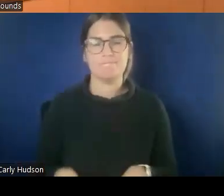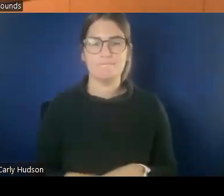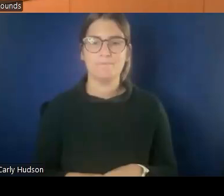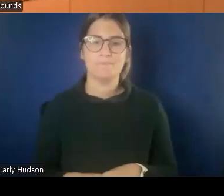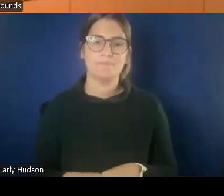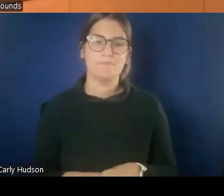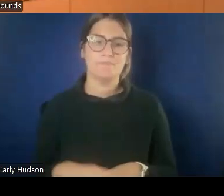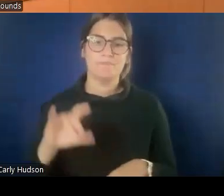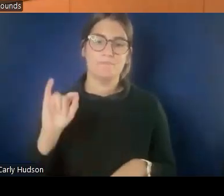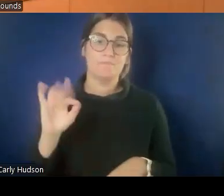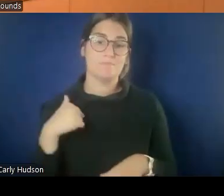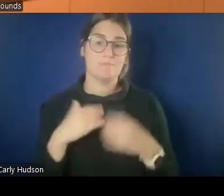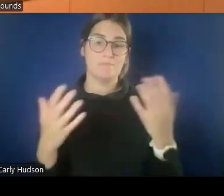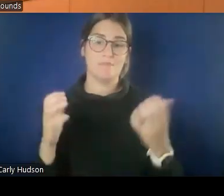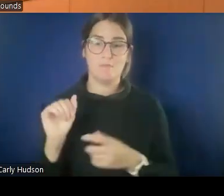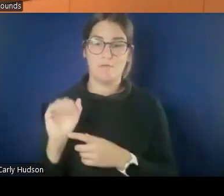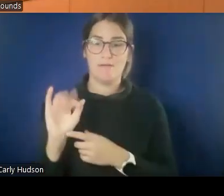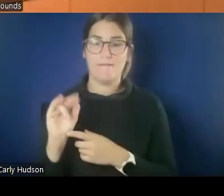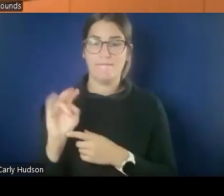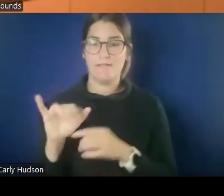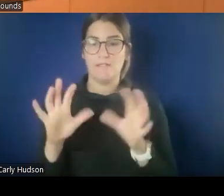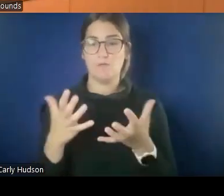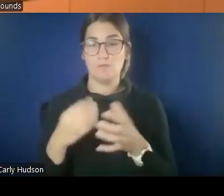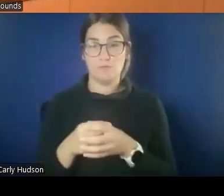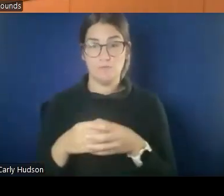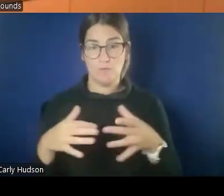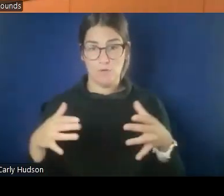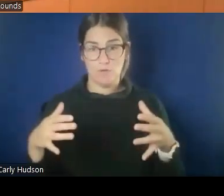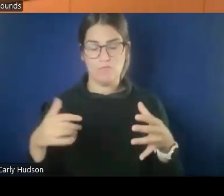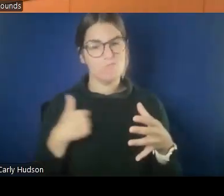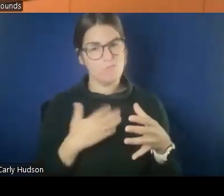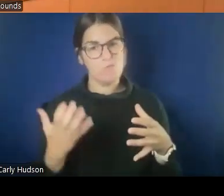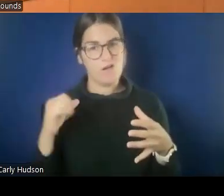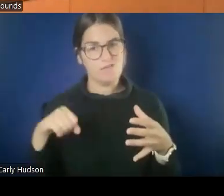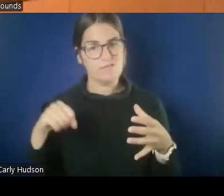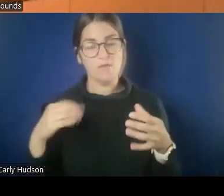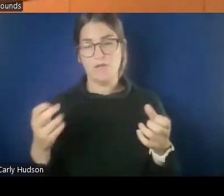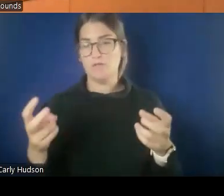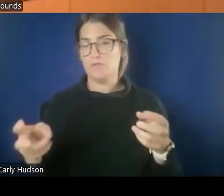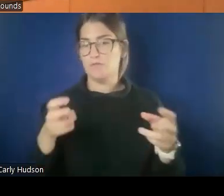our affinity group to grow which we do we want to be able to recruit folks who are going to feel